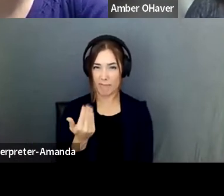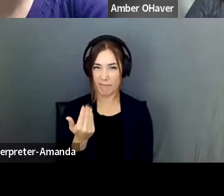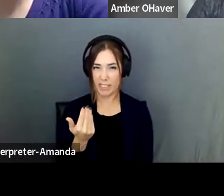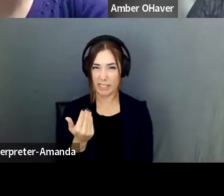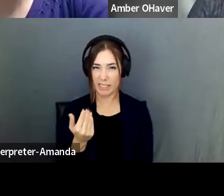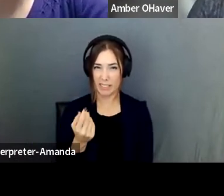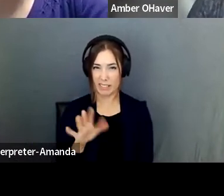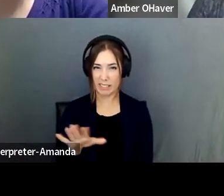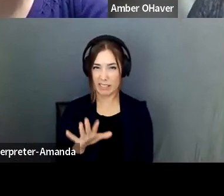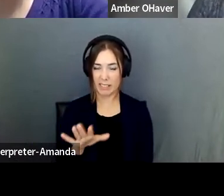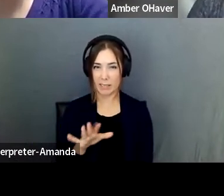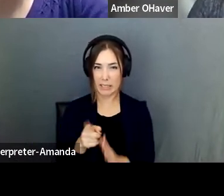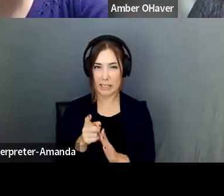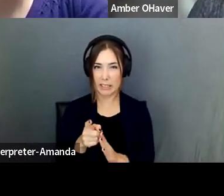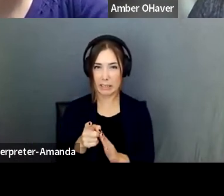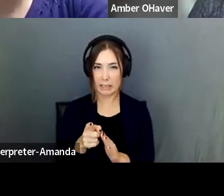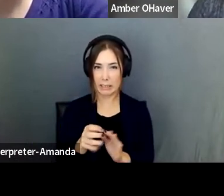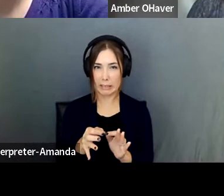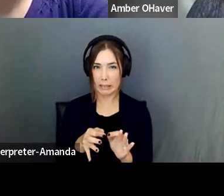do have to go ahead cut this a little bit short.